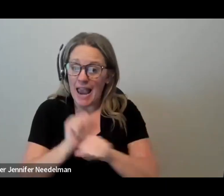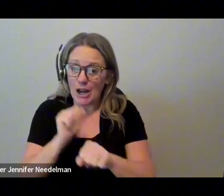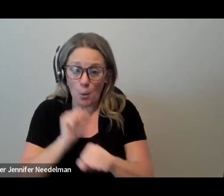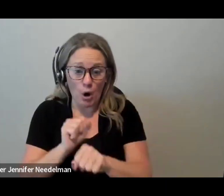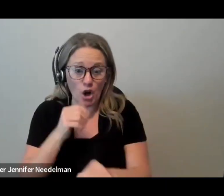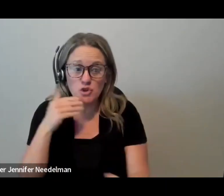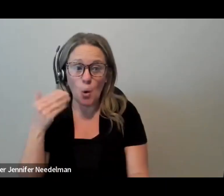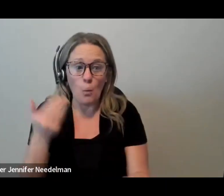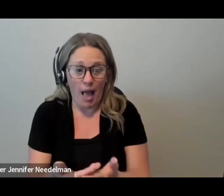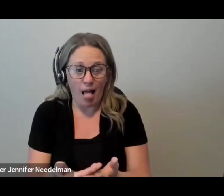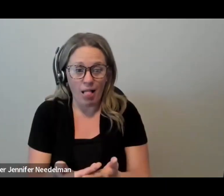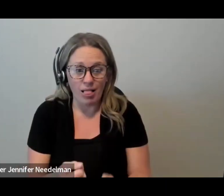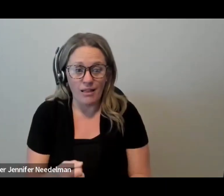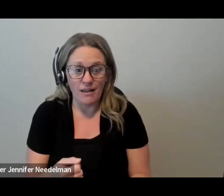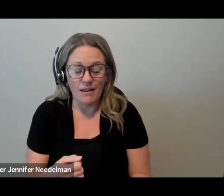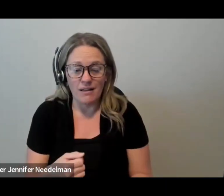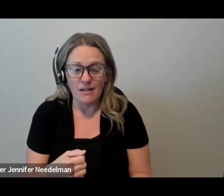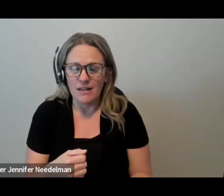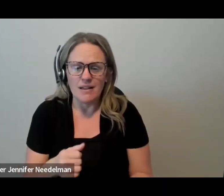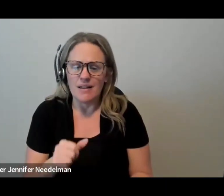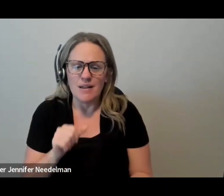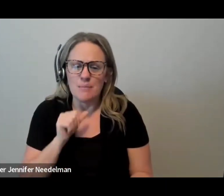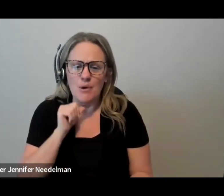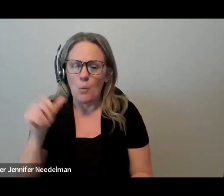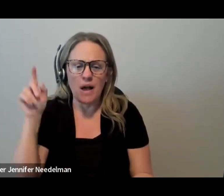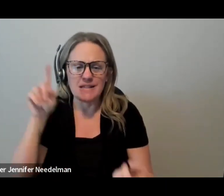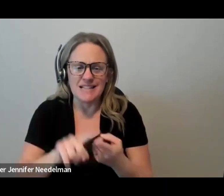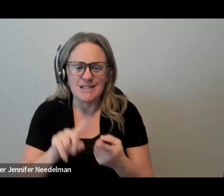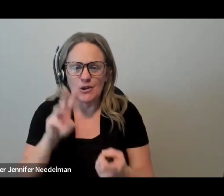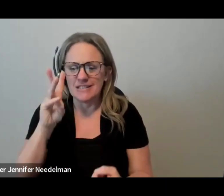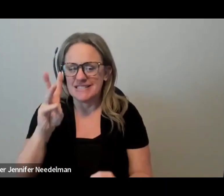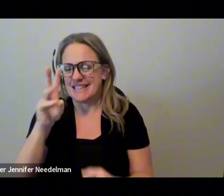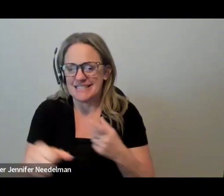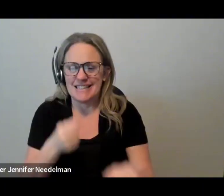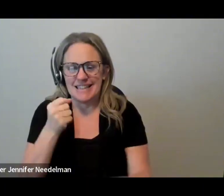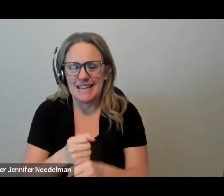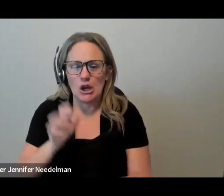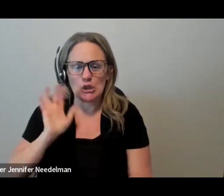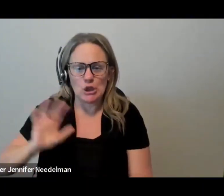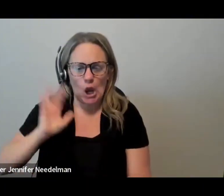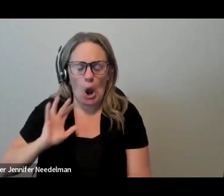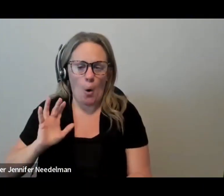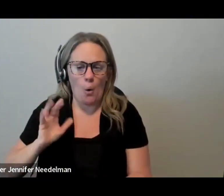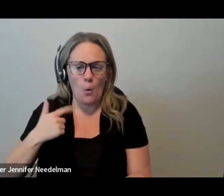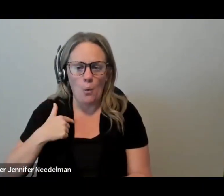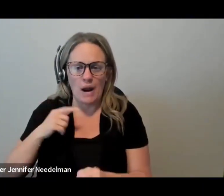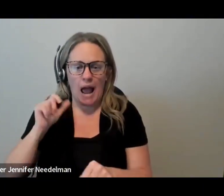But you know, it wasn't really until six years ago when I started doing this work full-time that I realized the impact that